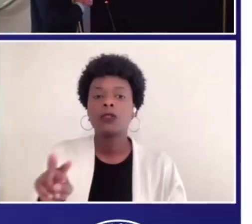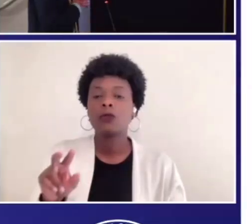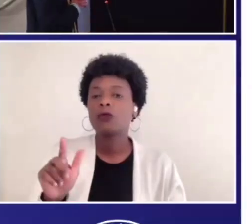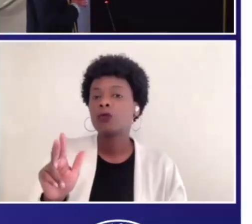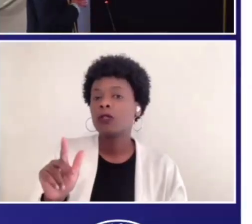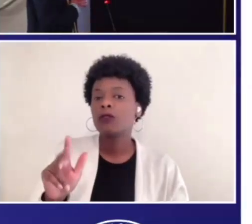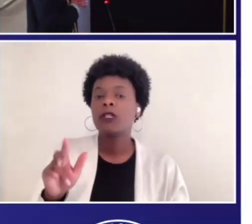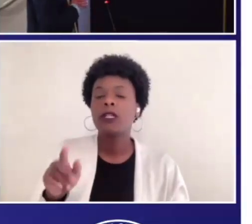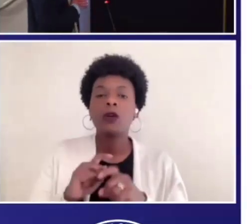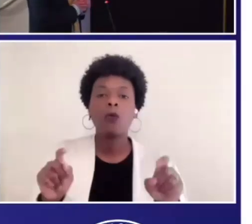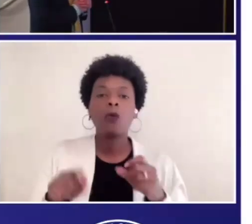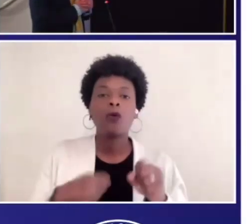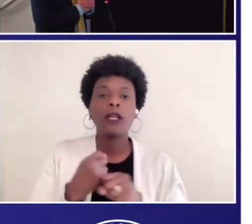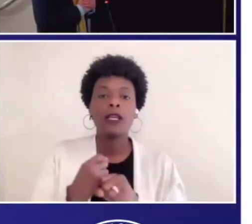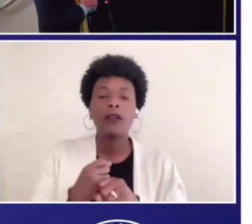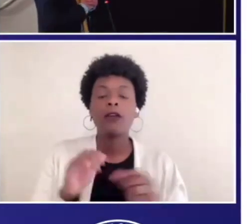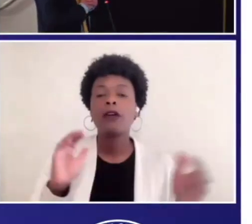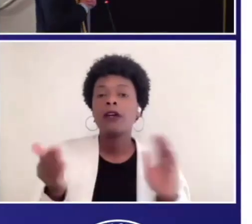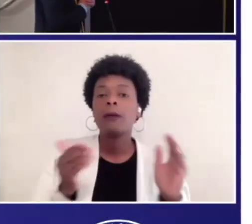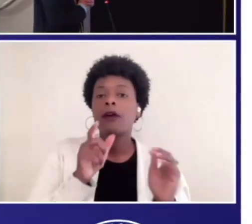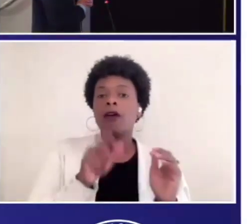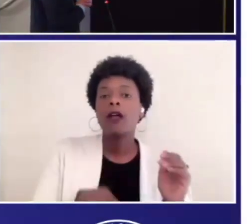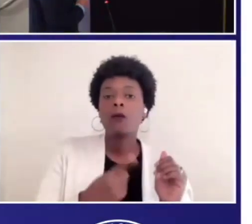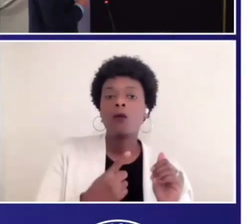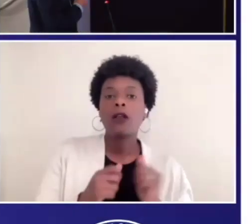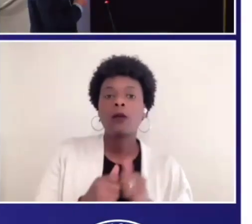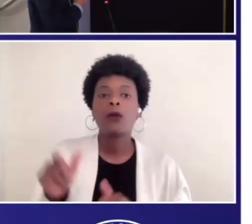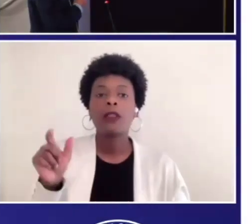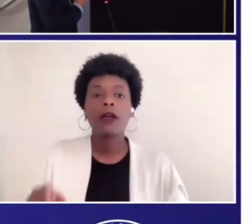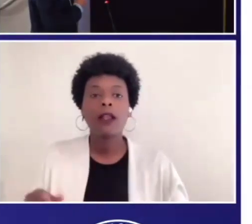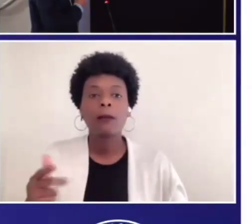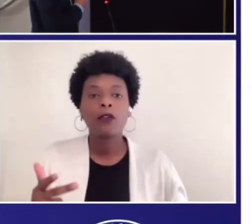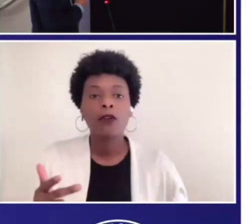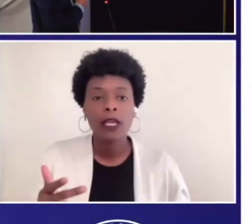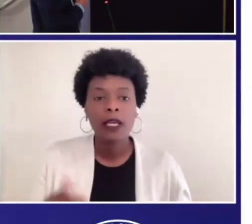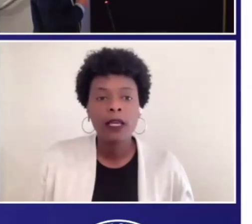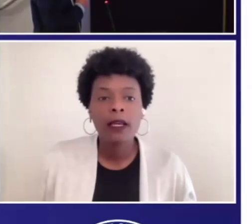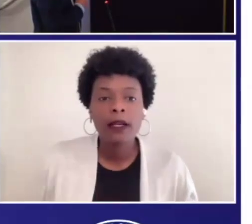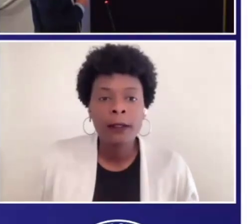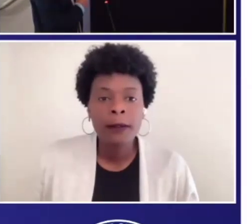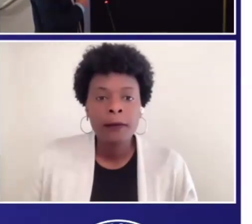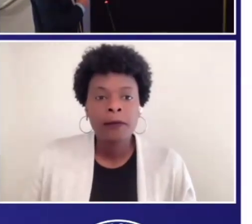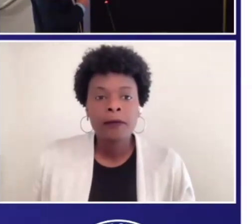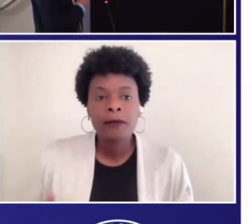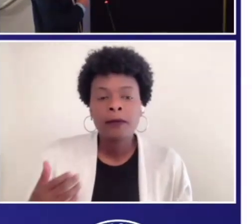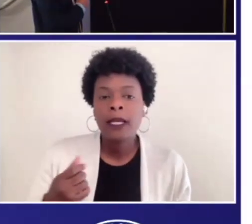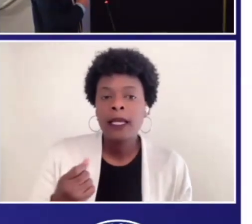So again, comparing column one to column three, you see that there was $11 billion